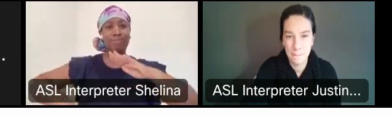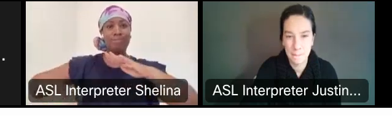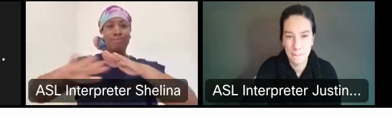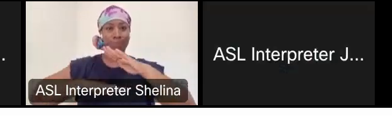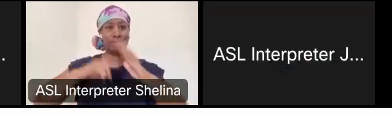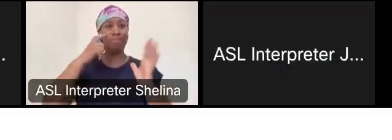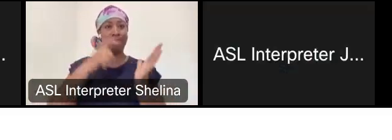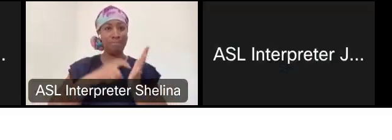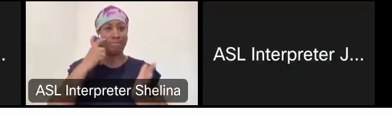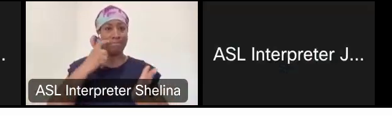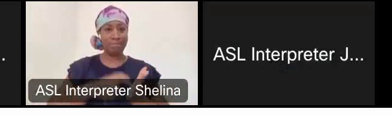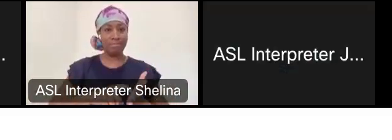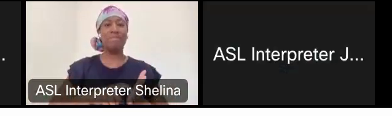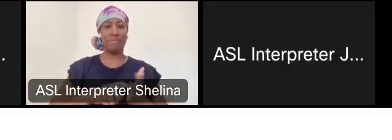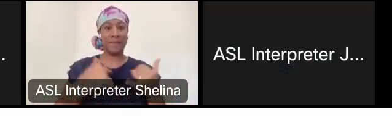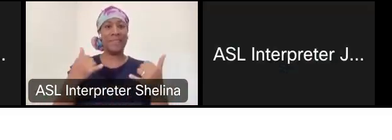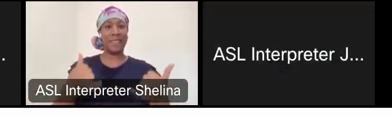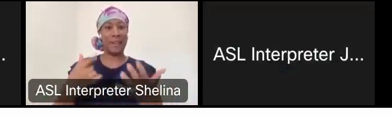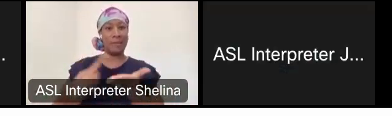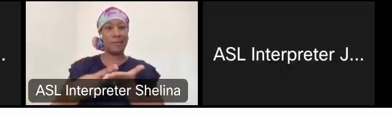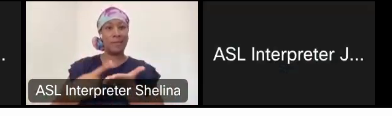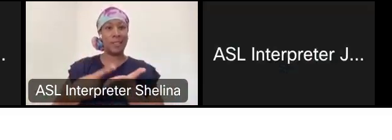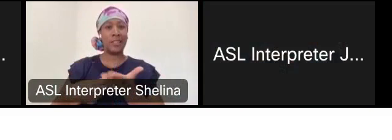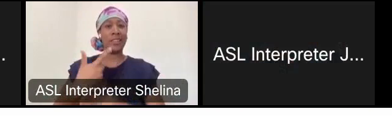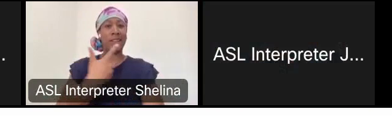Let's move on to send back vaccine basics next.